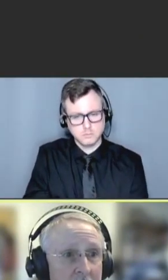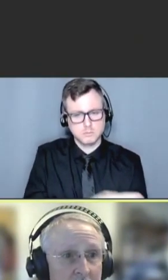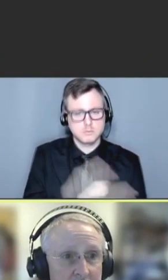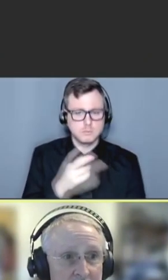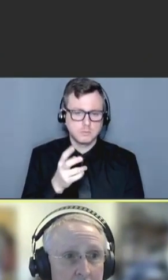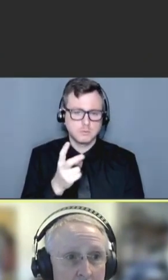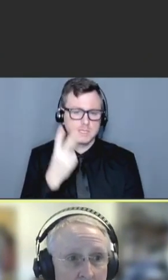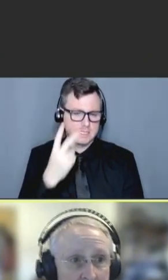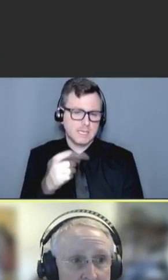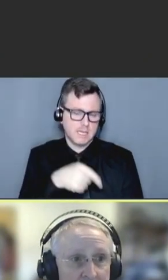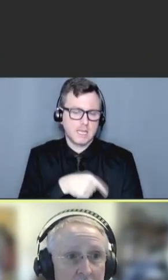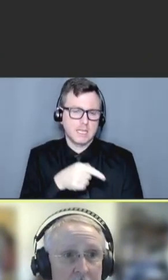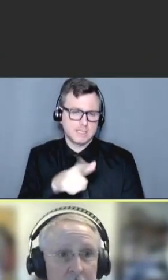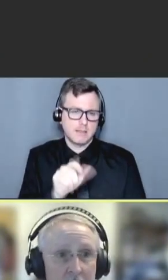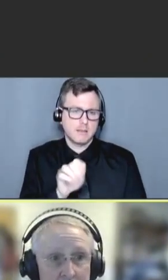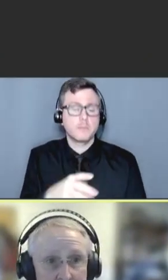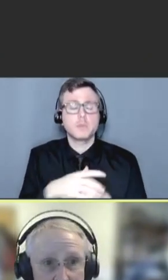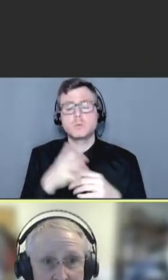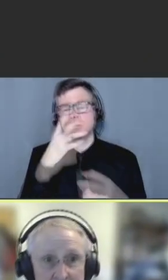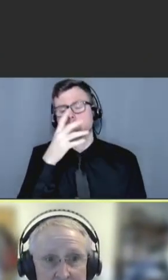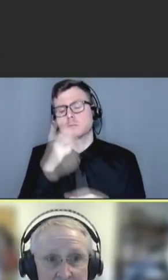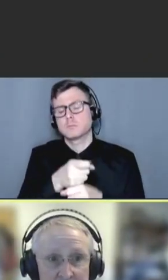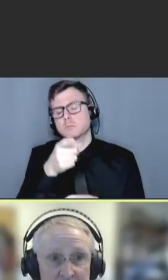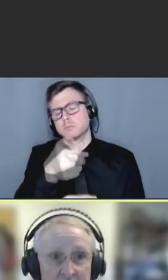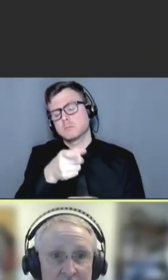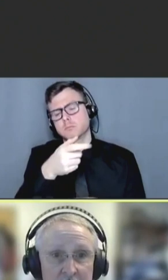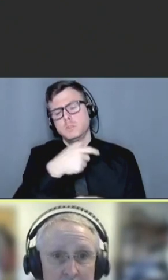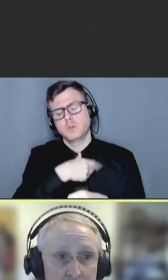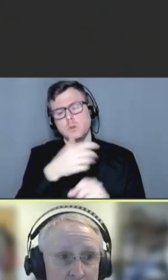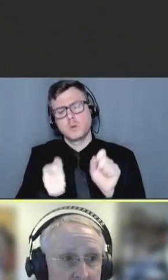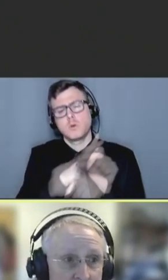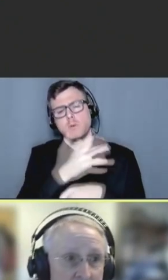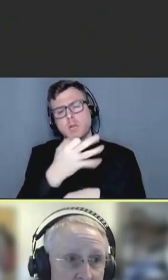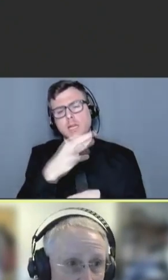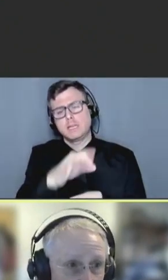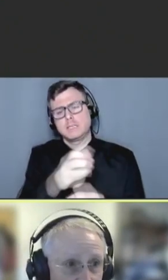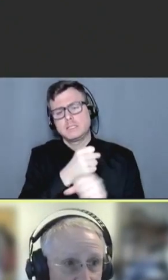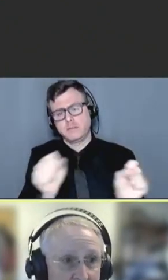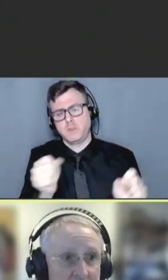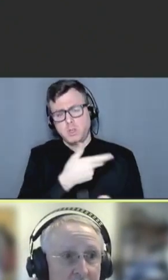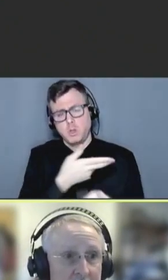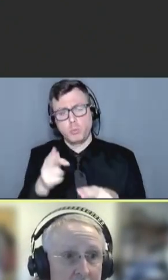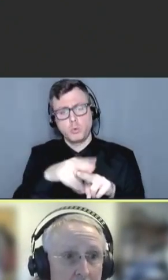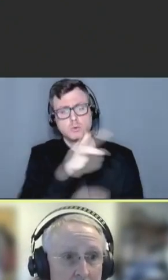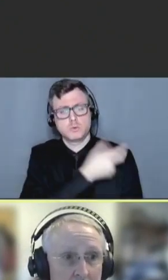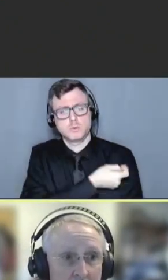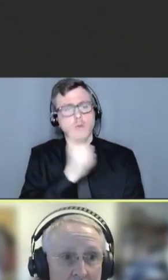So to summarize the COVID-19 safety of booster doses in persons age 5 and older,